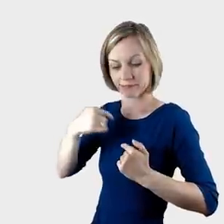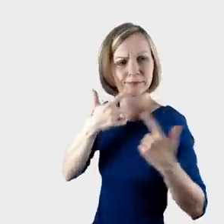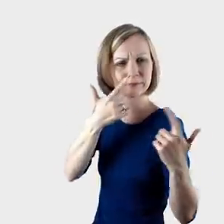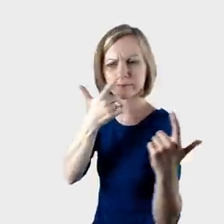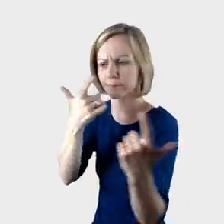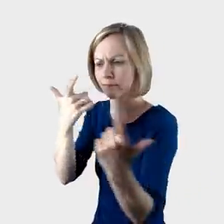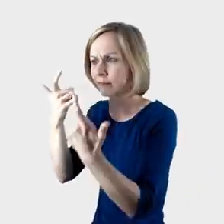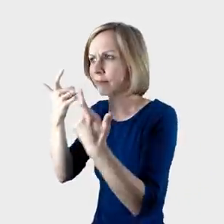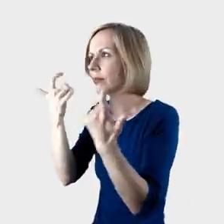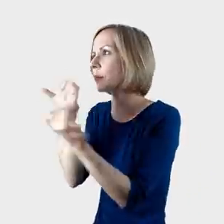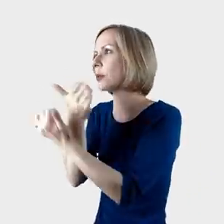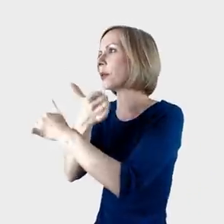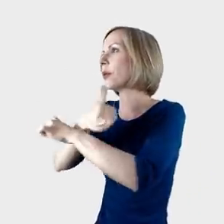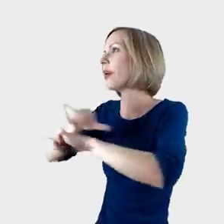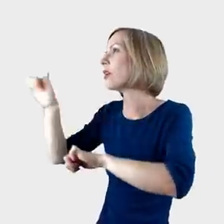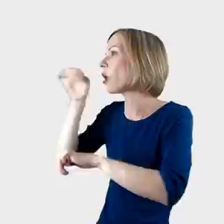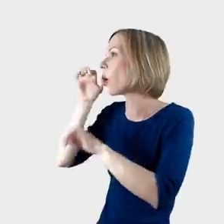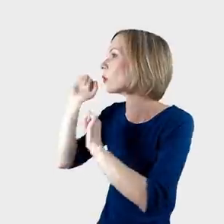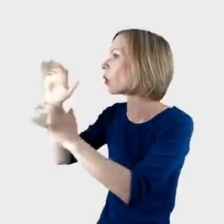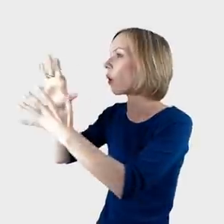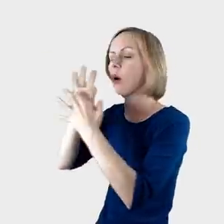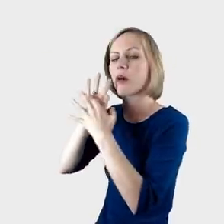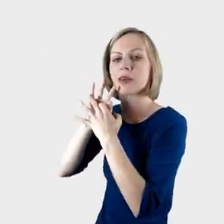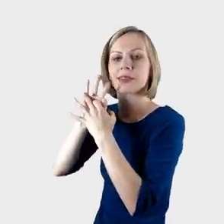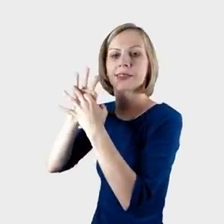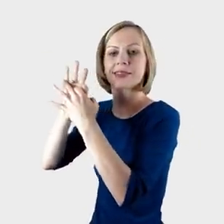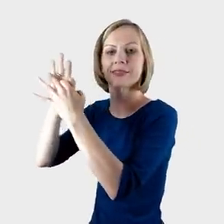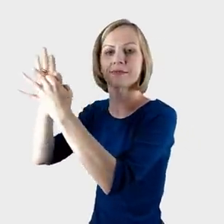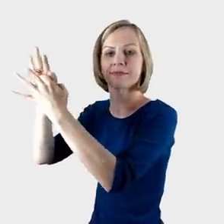And I will search for yours